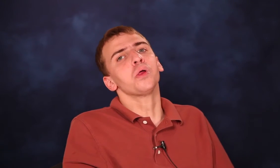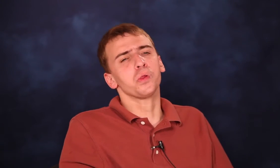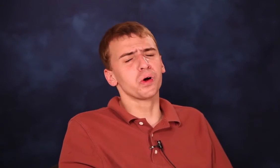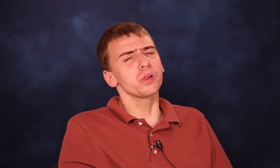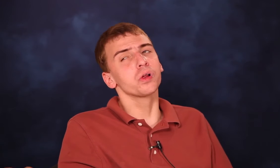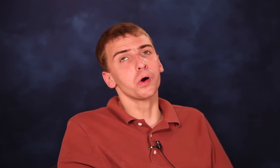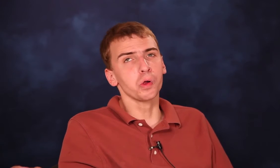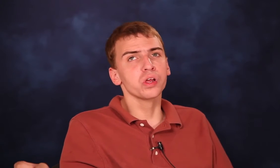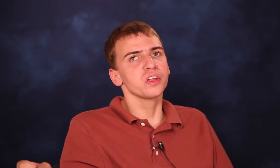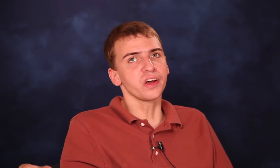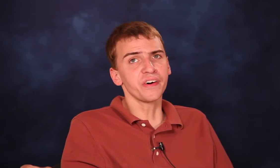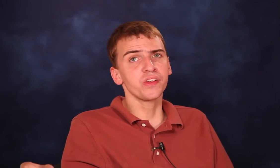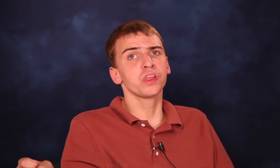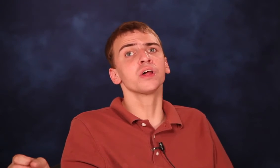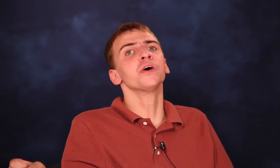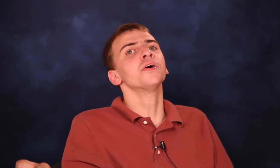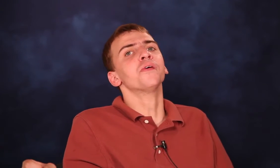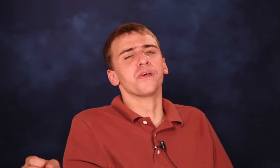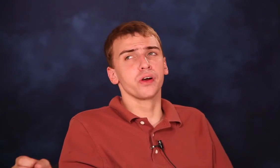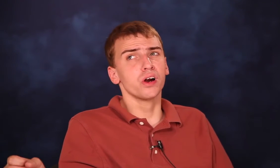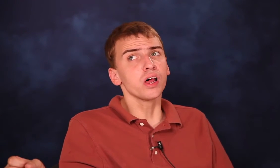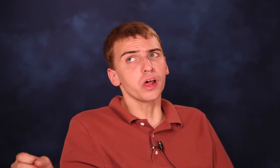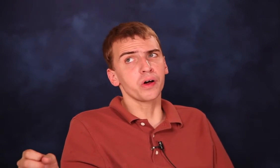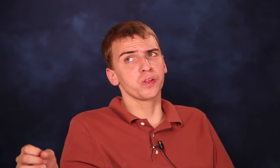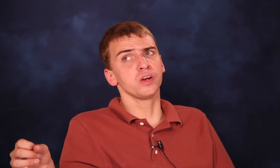Those are the only times where you're allowed to